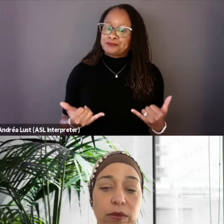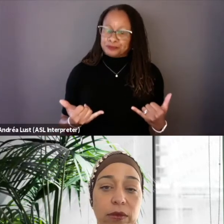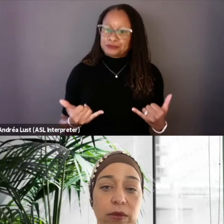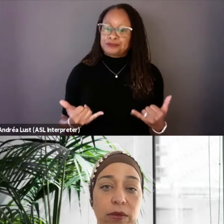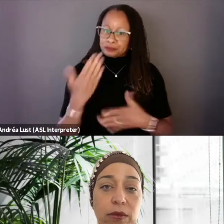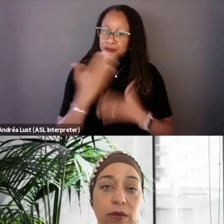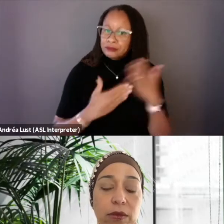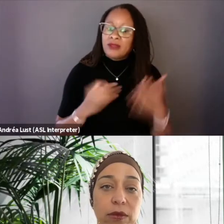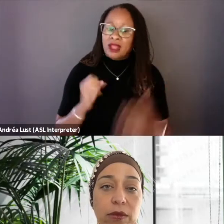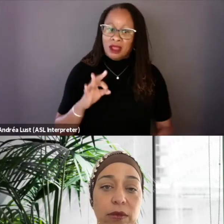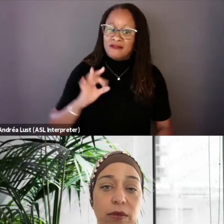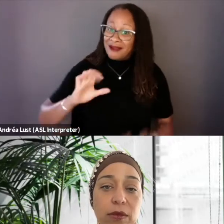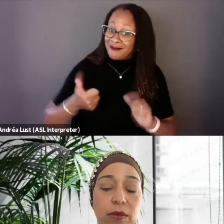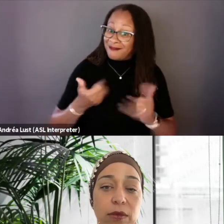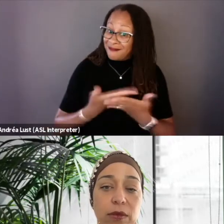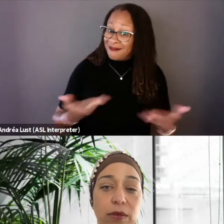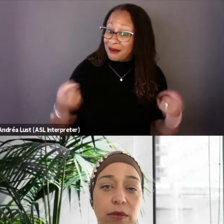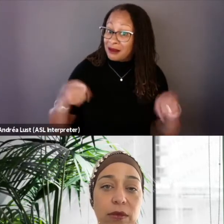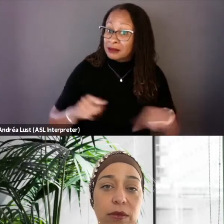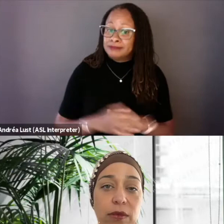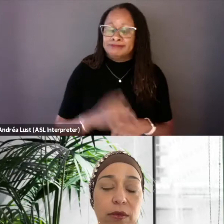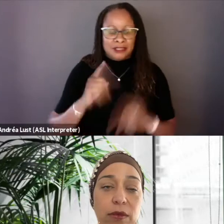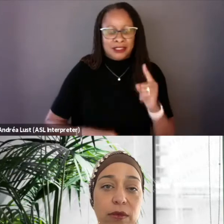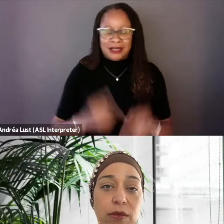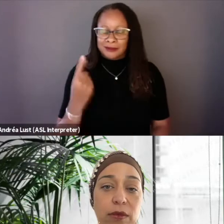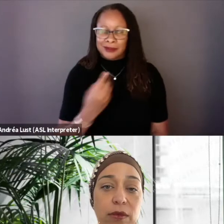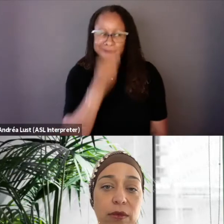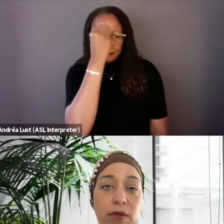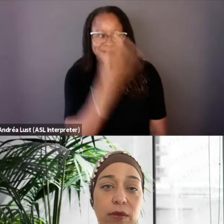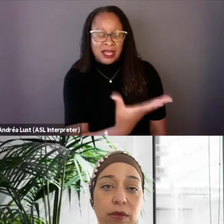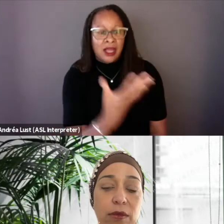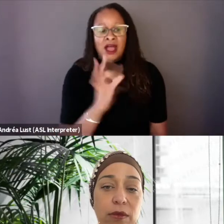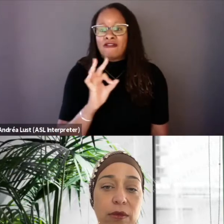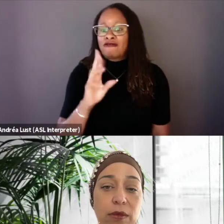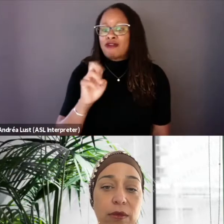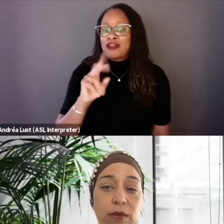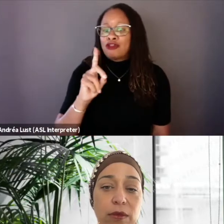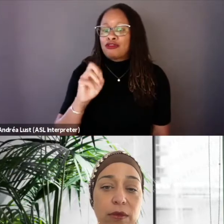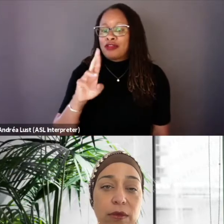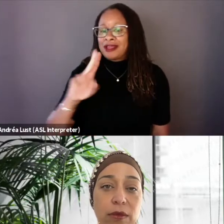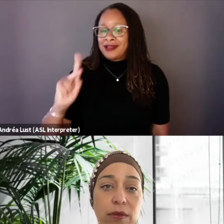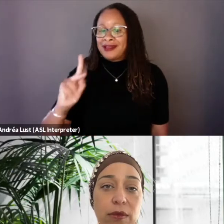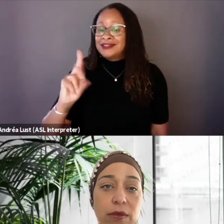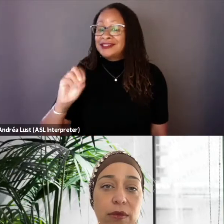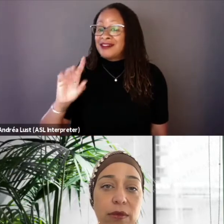of how things happen, like you can't just tell people about Frederick Douglass' life. You've gotta smell it, you've gotta feel it,